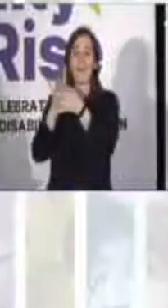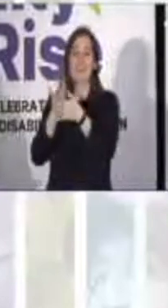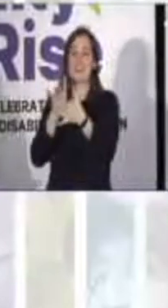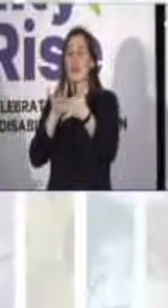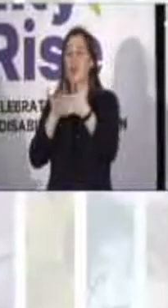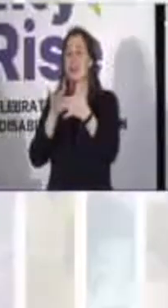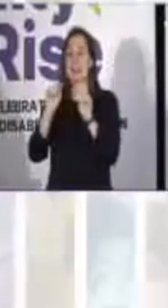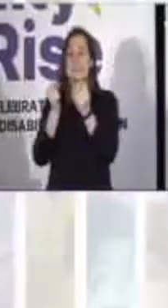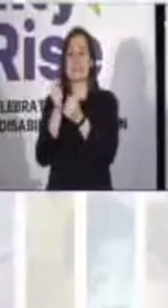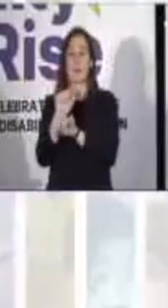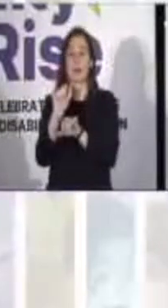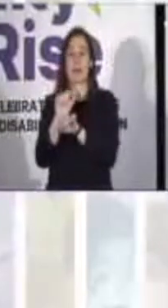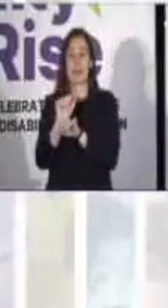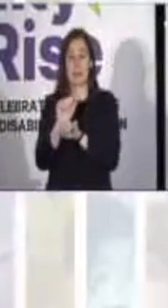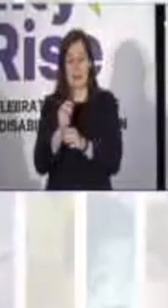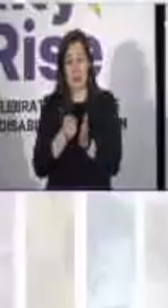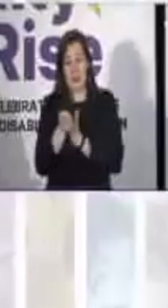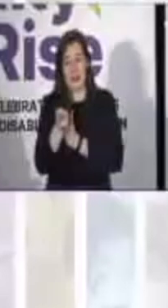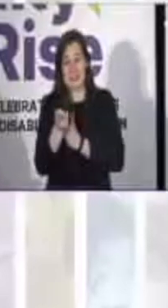HOW I FOUND TEAM WORK COOPERATIVE.